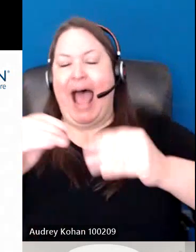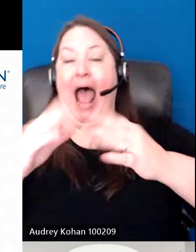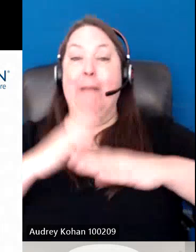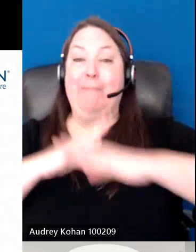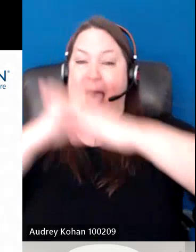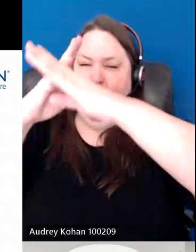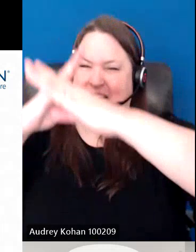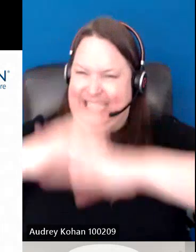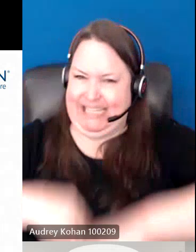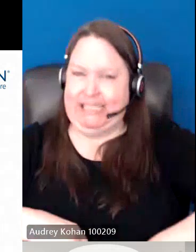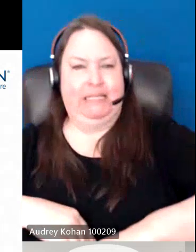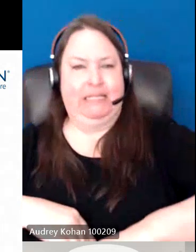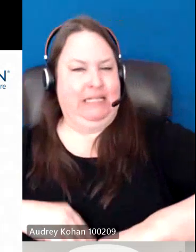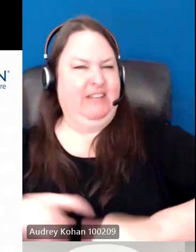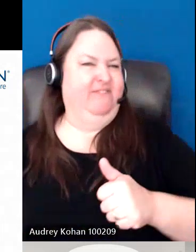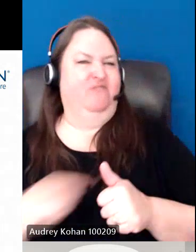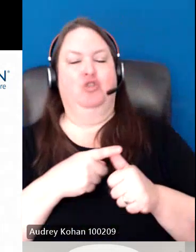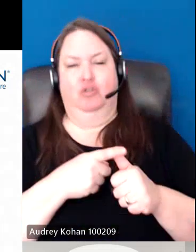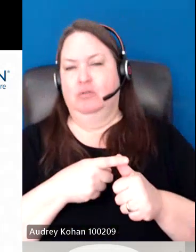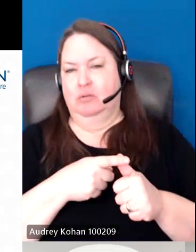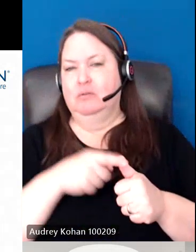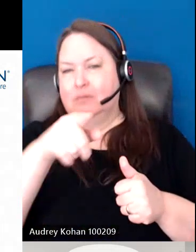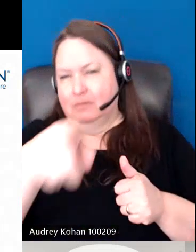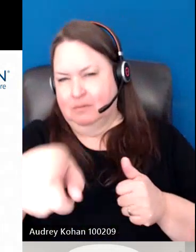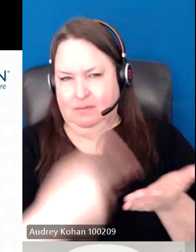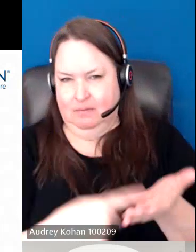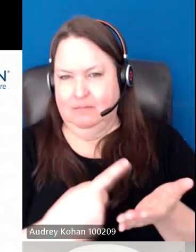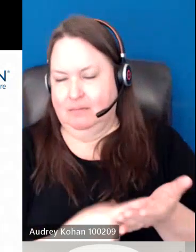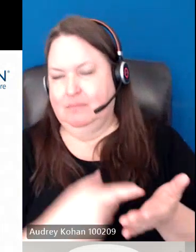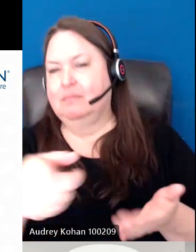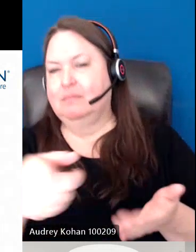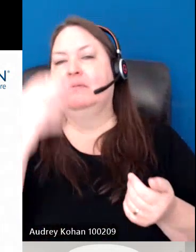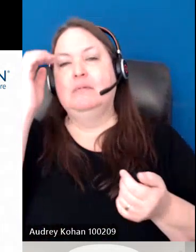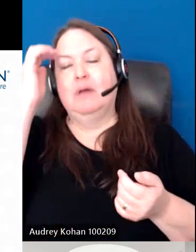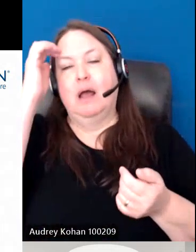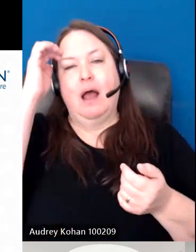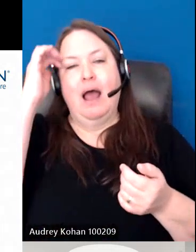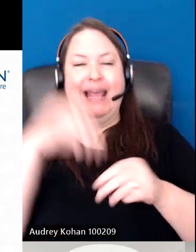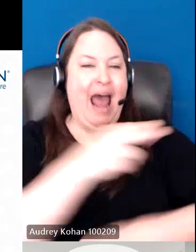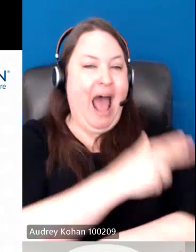is um the first thing that this guidance discusses and and hospitals and health system should think